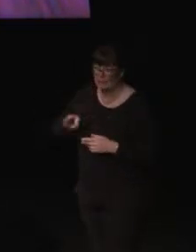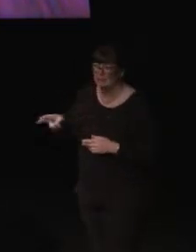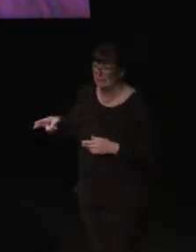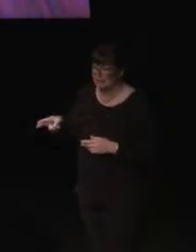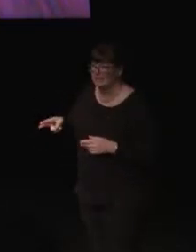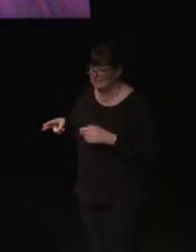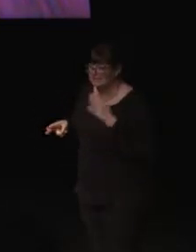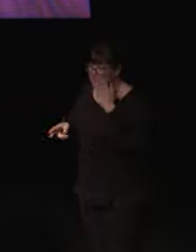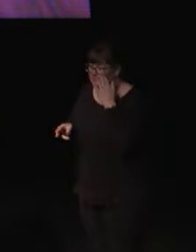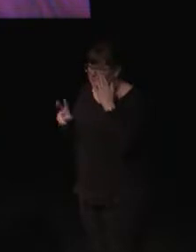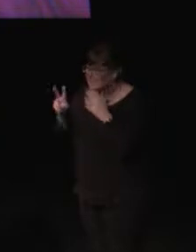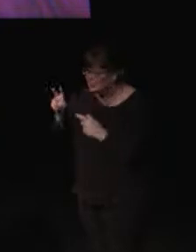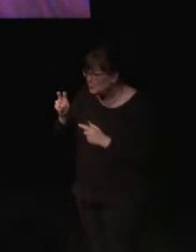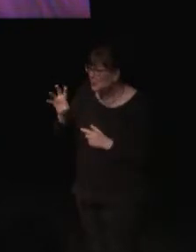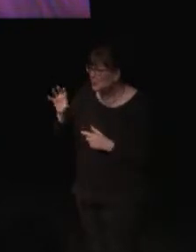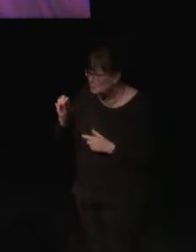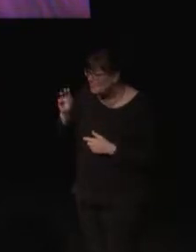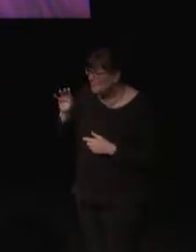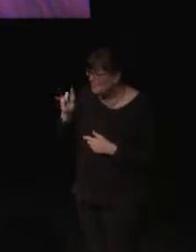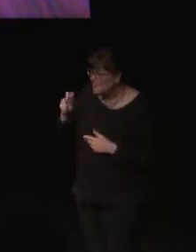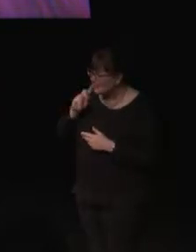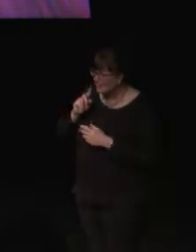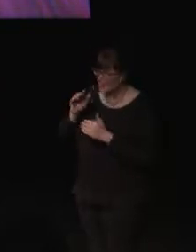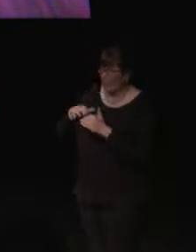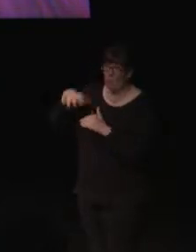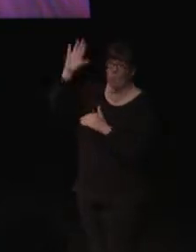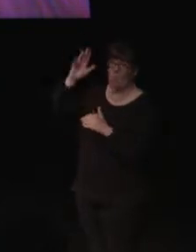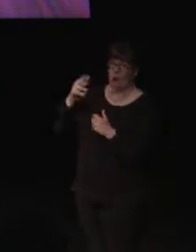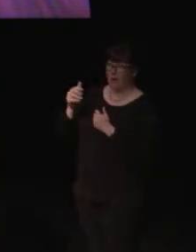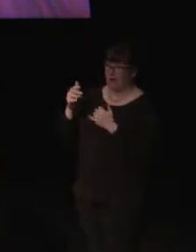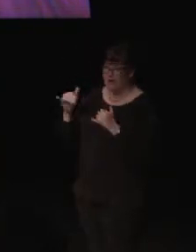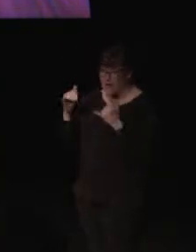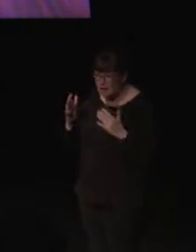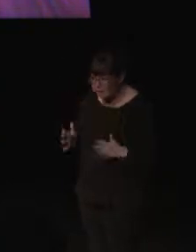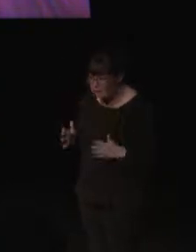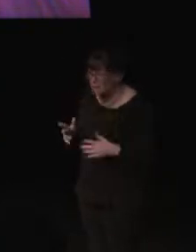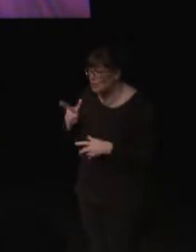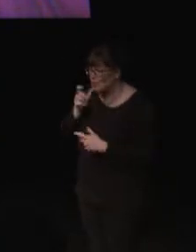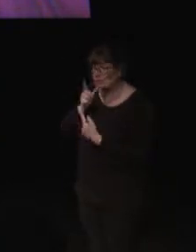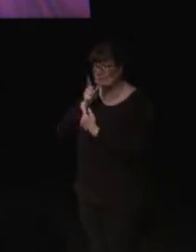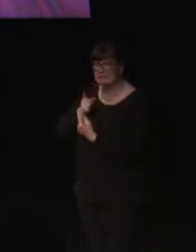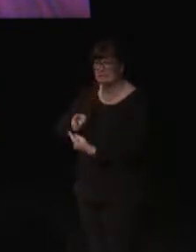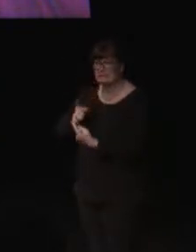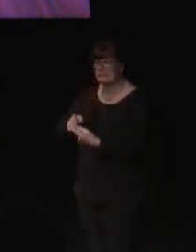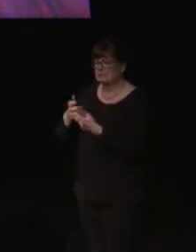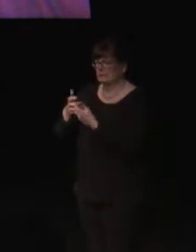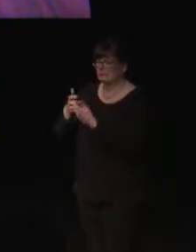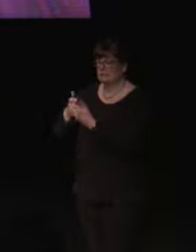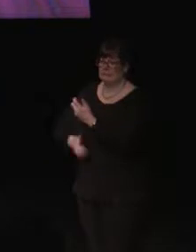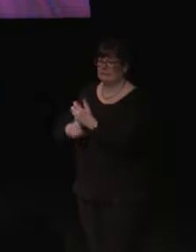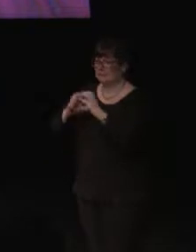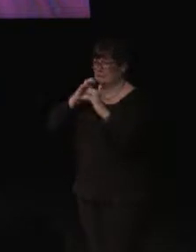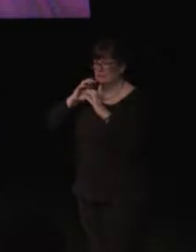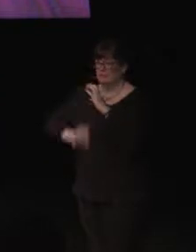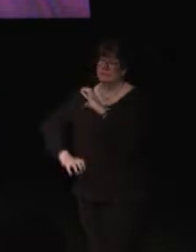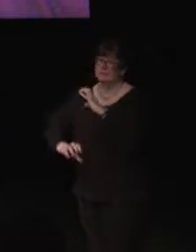So that's 250 million plus gamers who are going to have potentially some mismatch when they're trying to use in-game chat features.